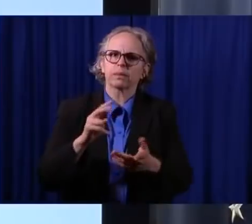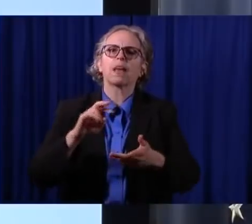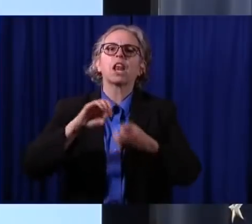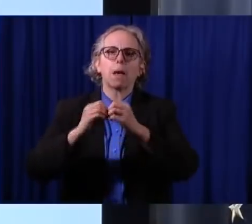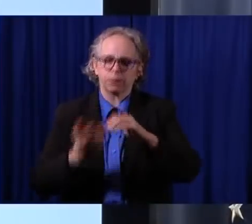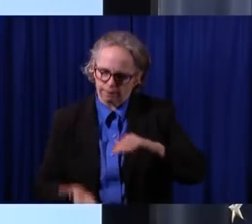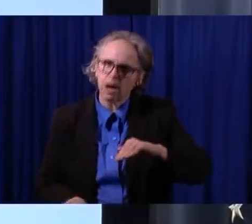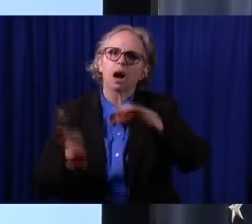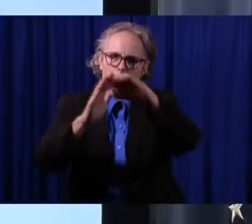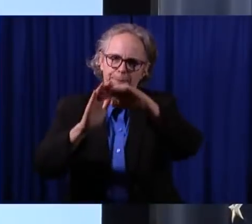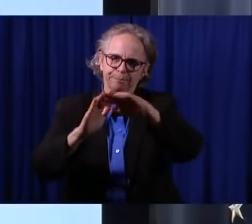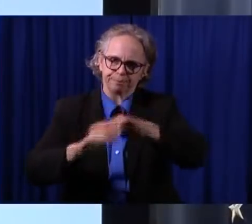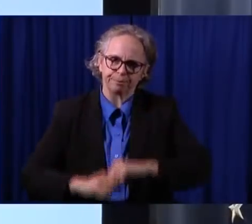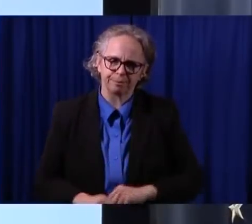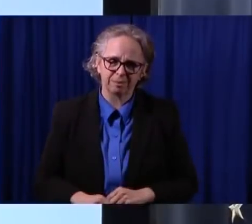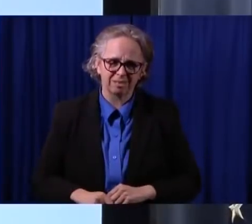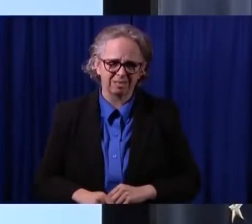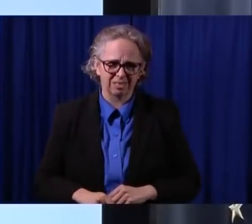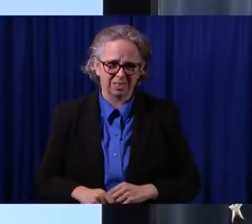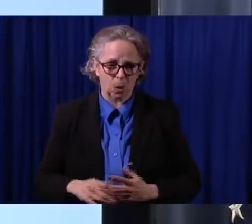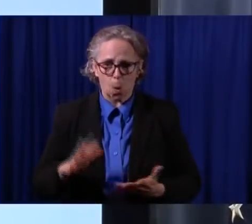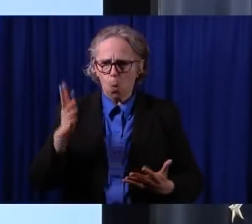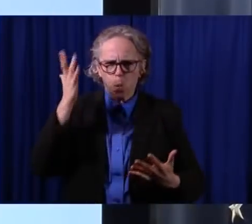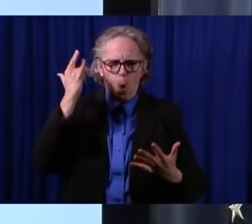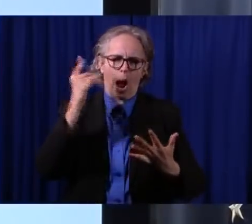OF CASES, WE WILL SEE THAT IT